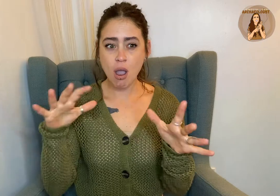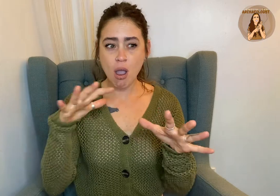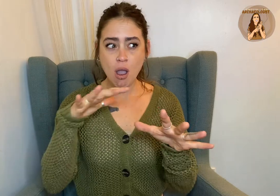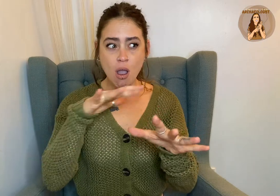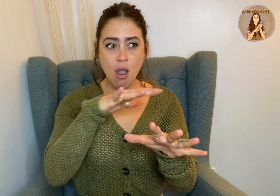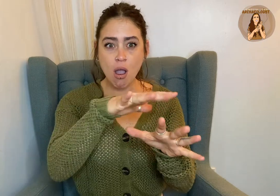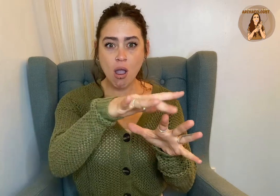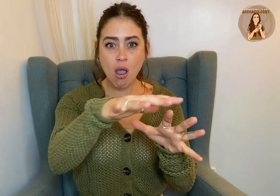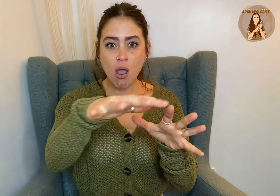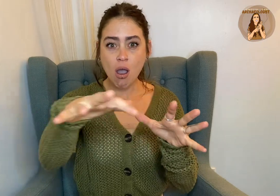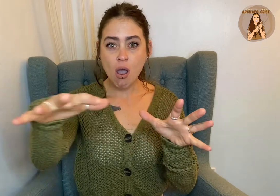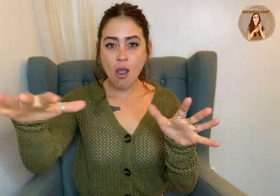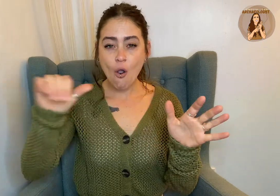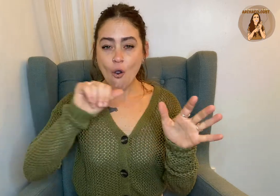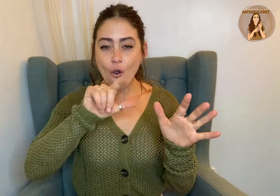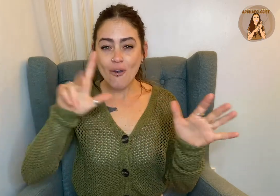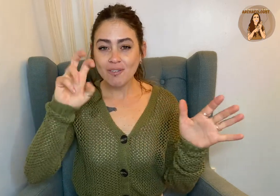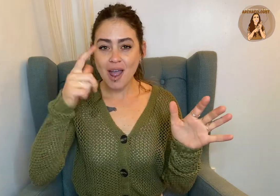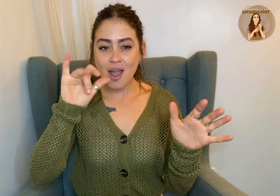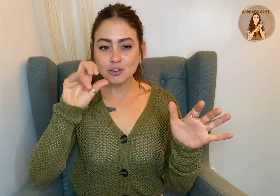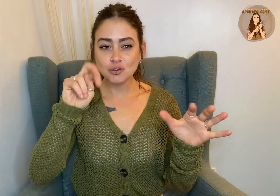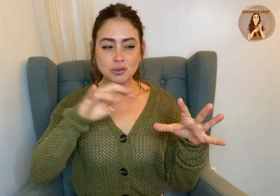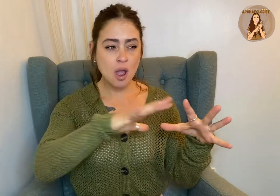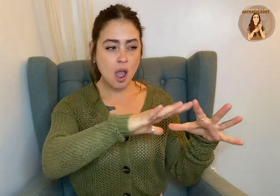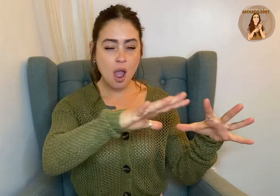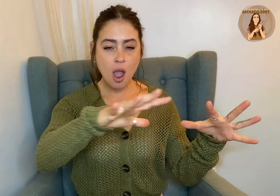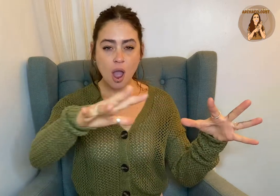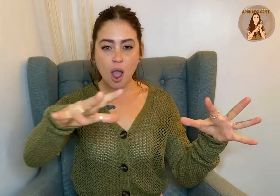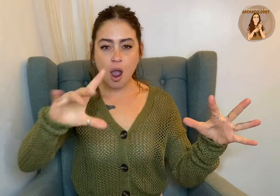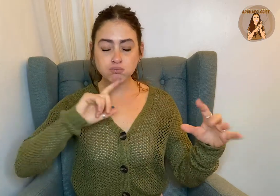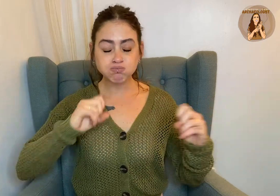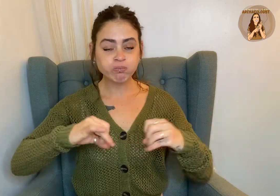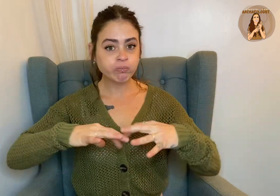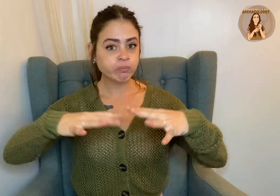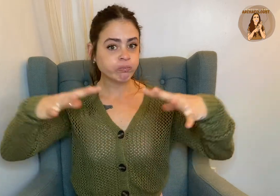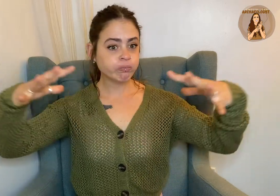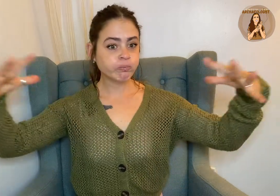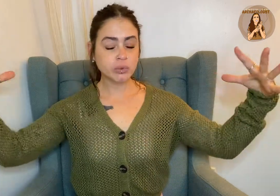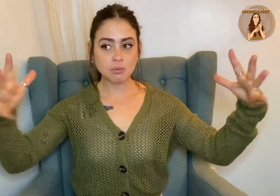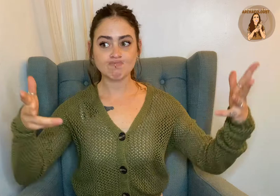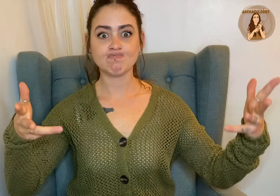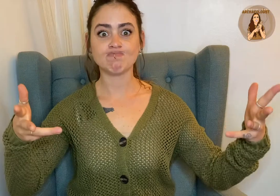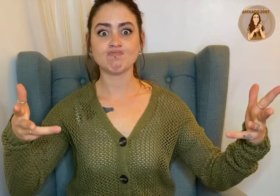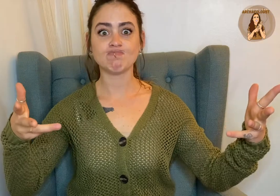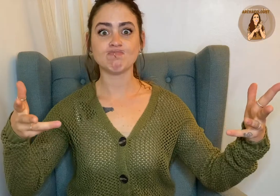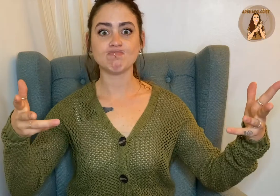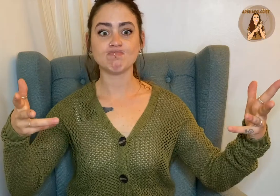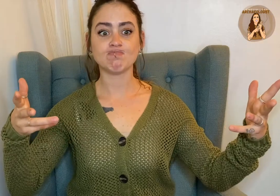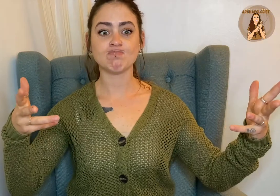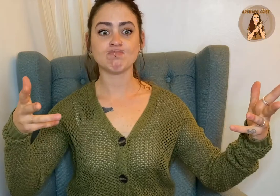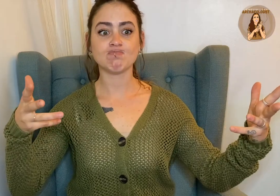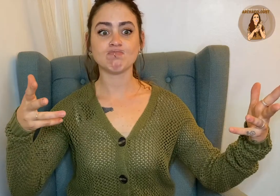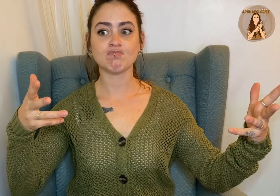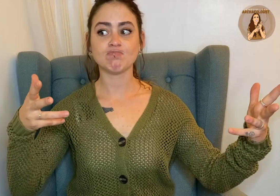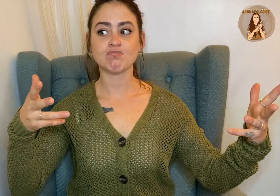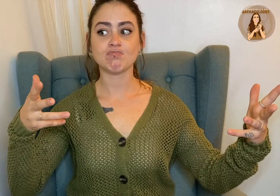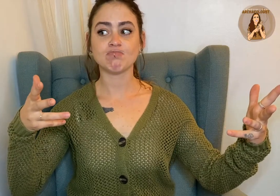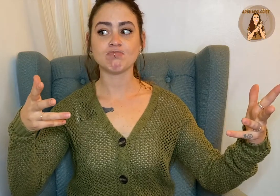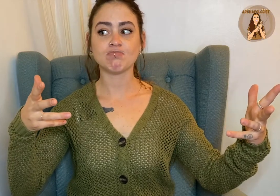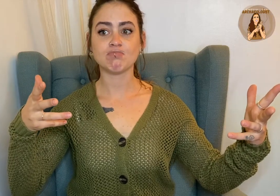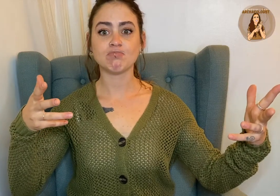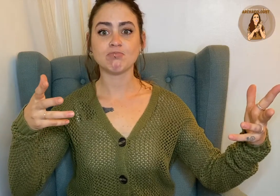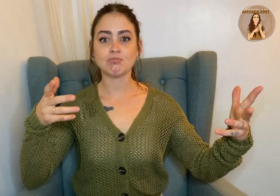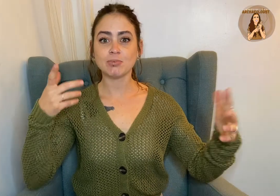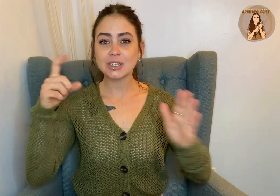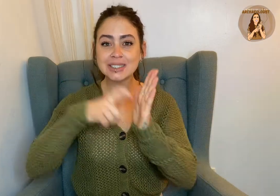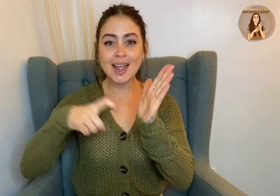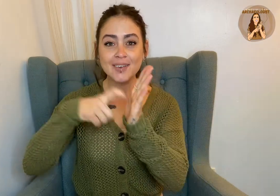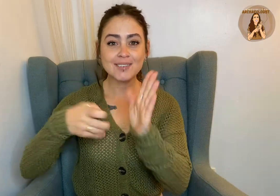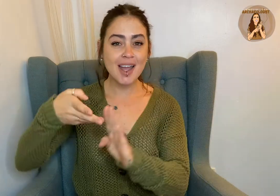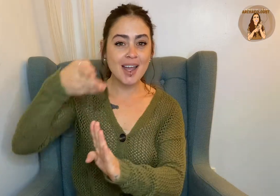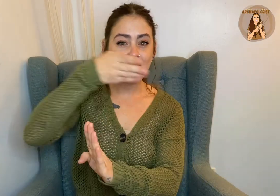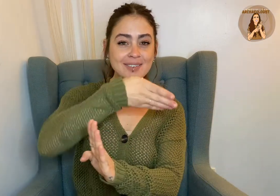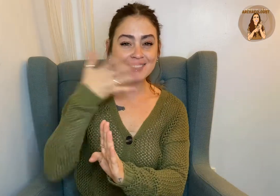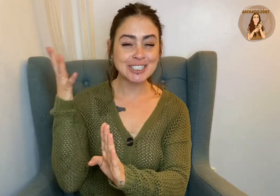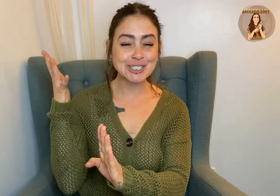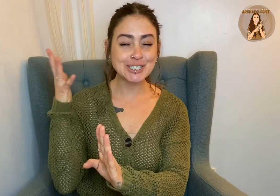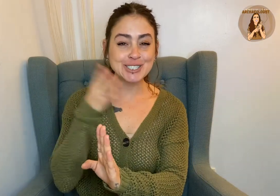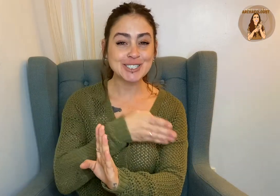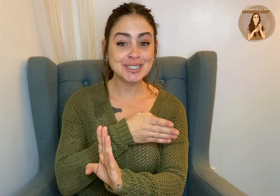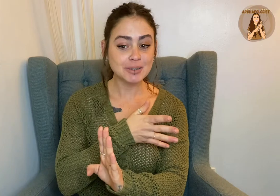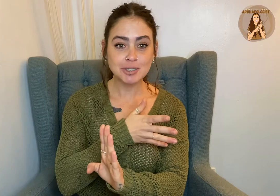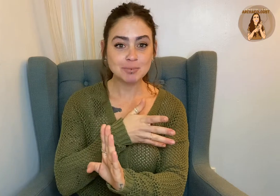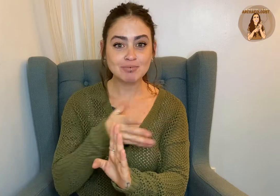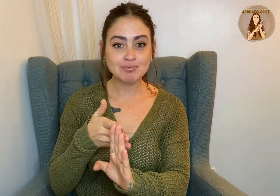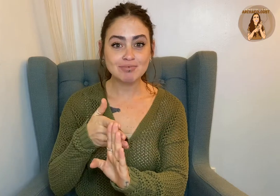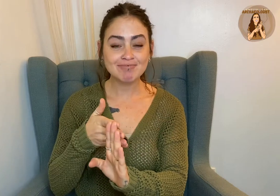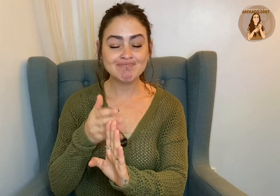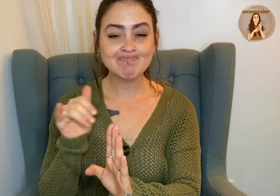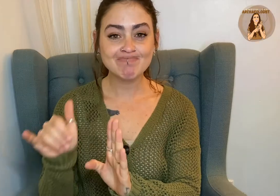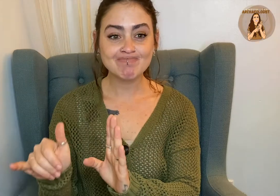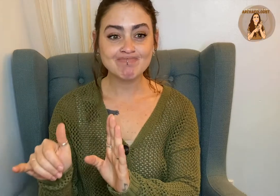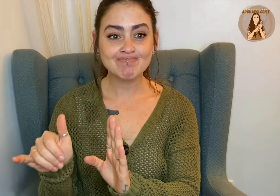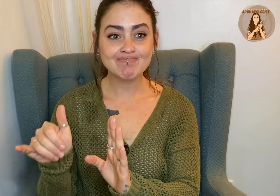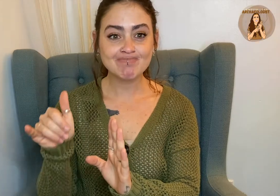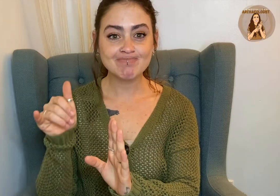at how fast the jungle had grown to recover the excavated buildings.